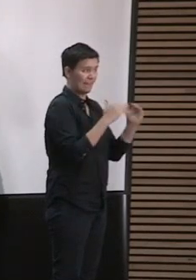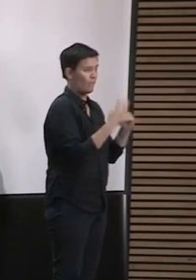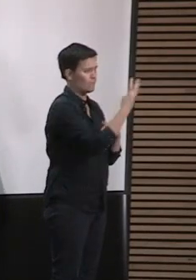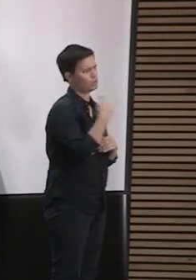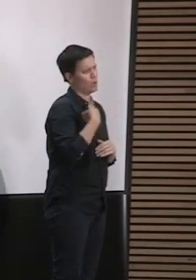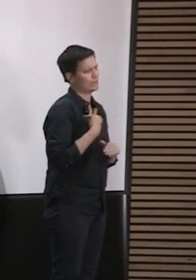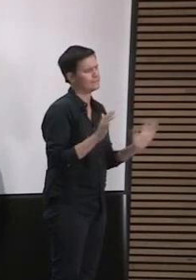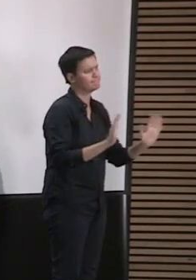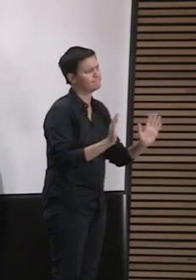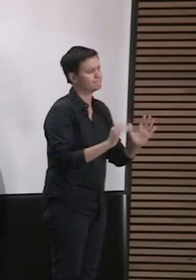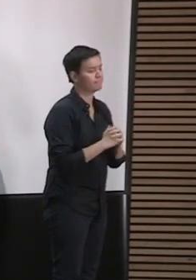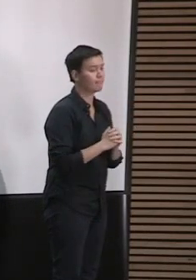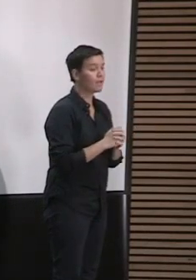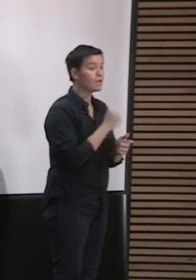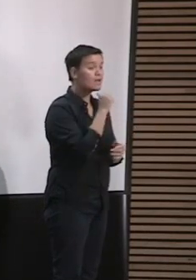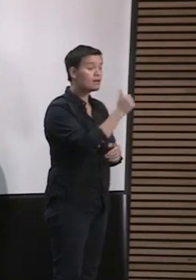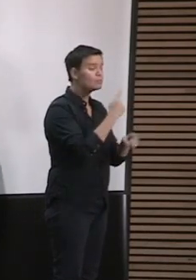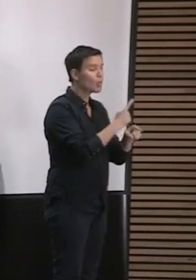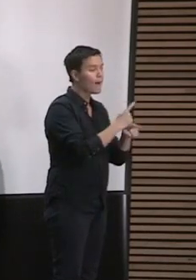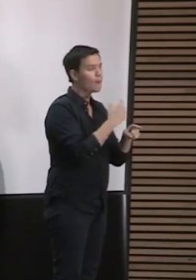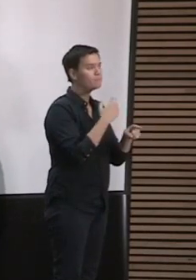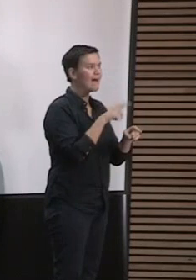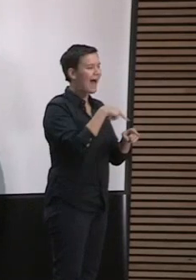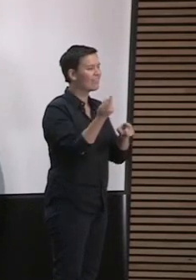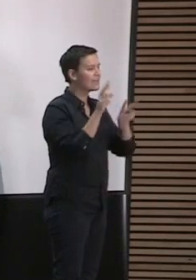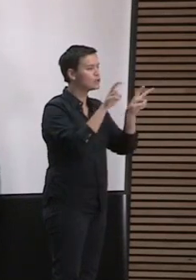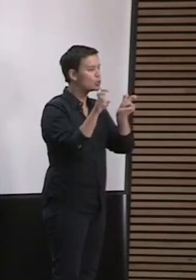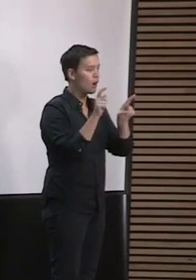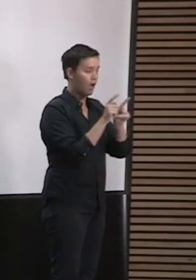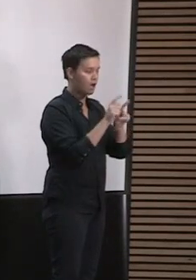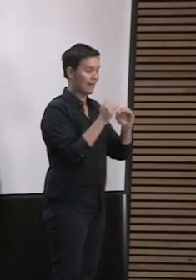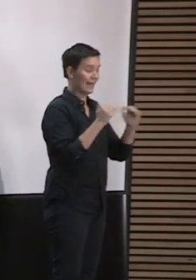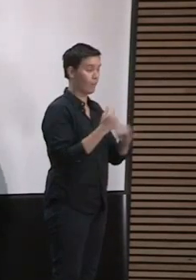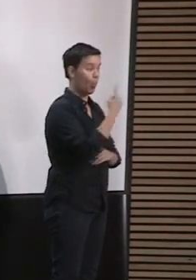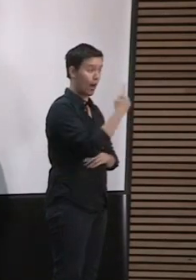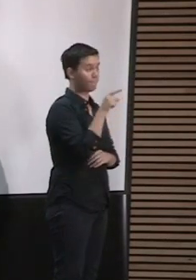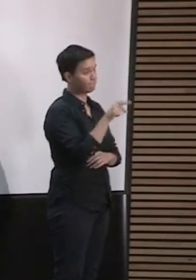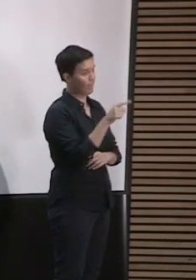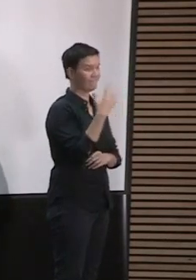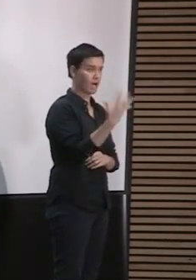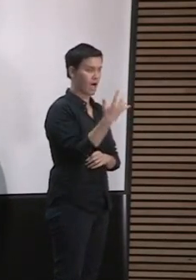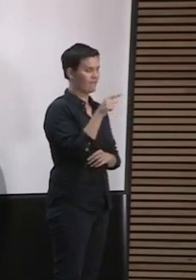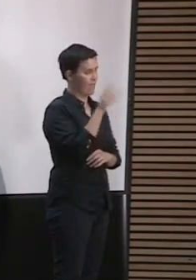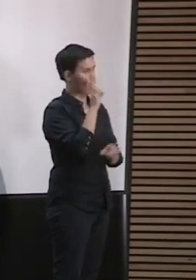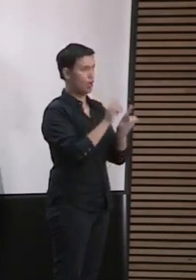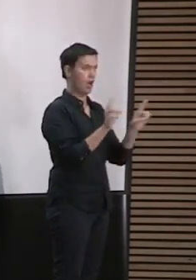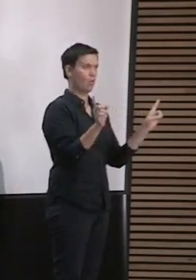no, absolutely no intention to escalate nor any need to. When